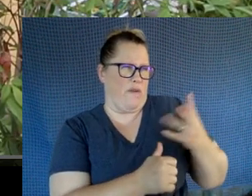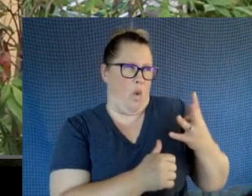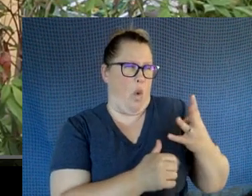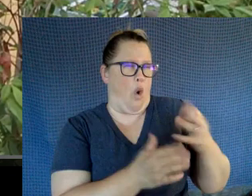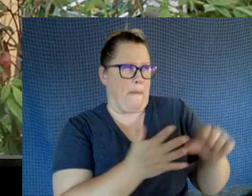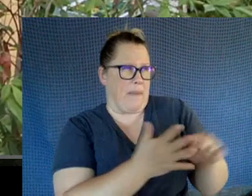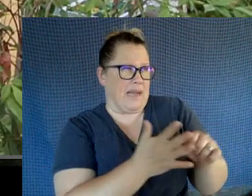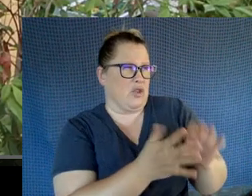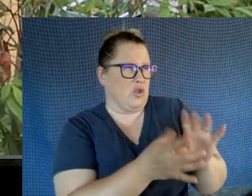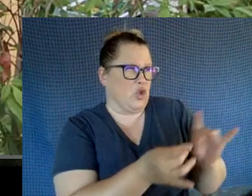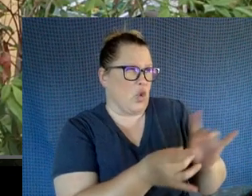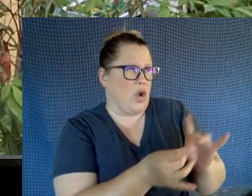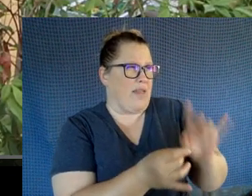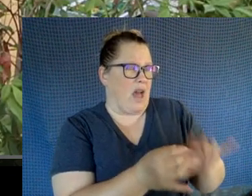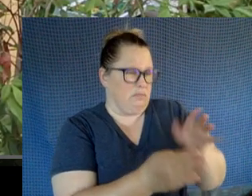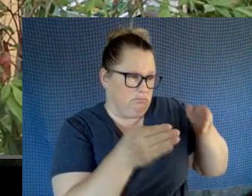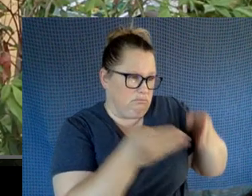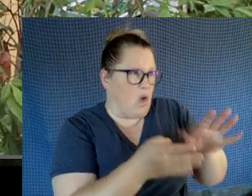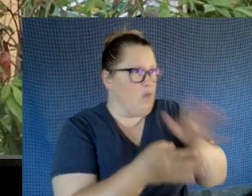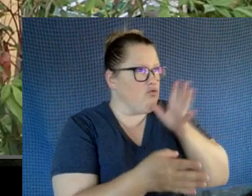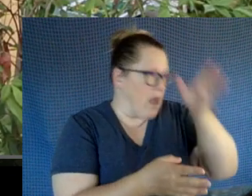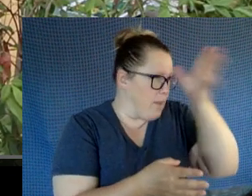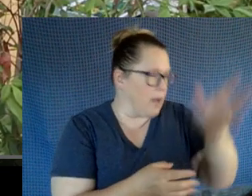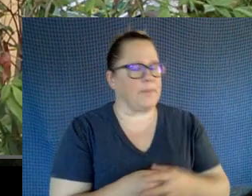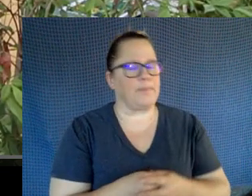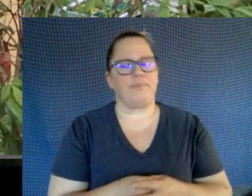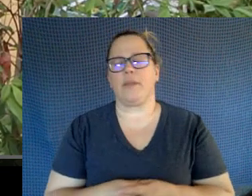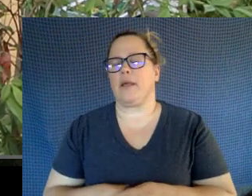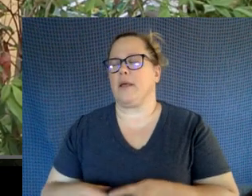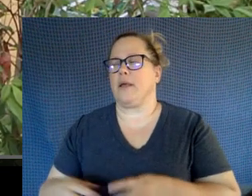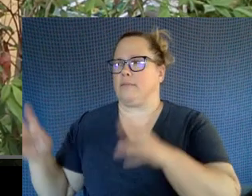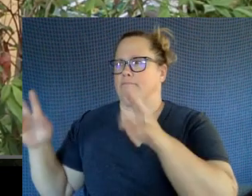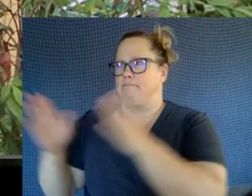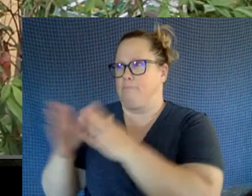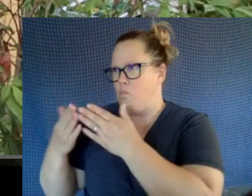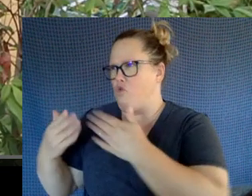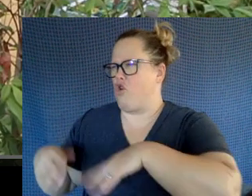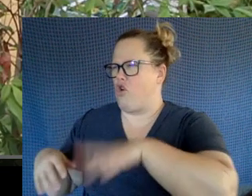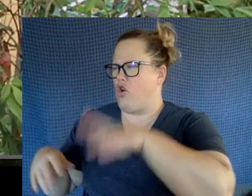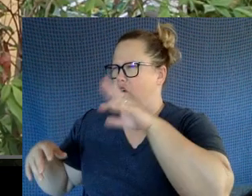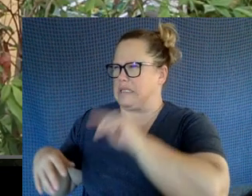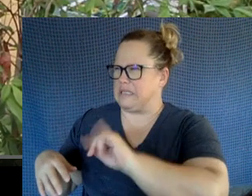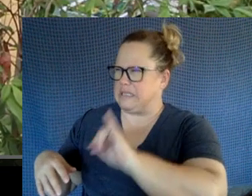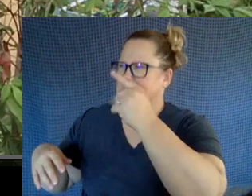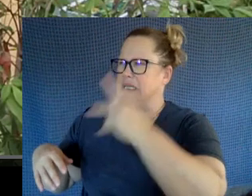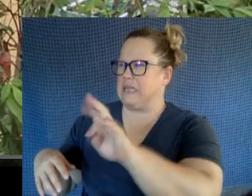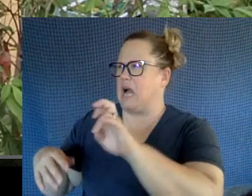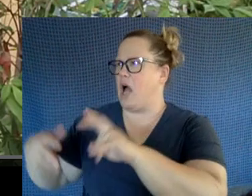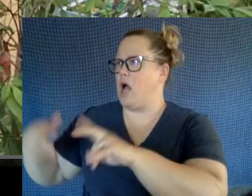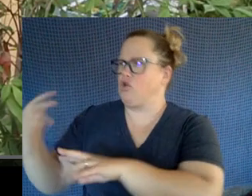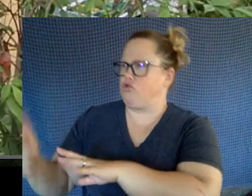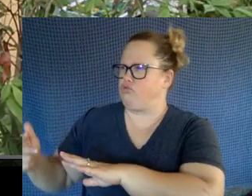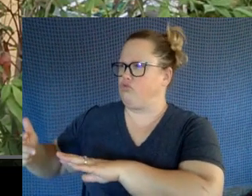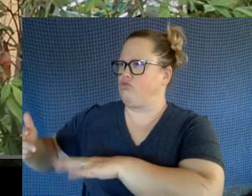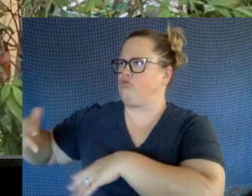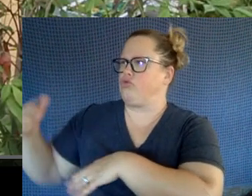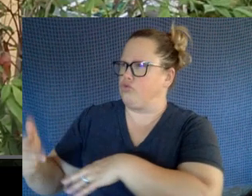on his life. Tink tink tink tink. The engine picks up speed. Canuck knie tink